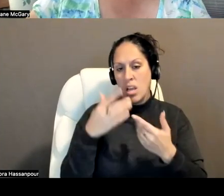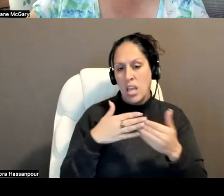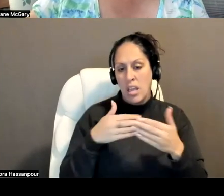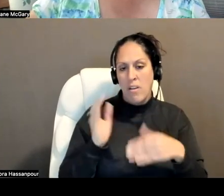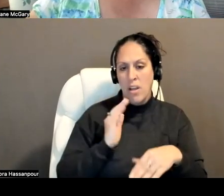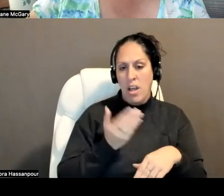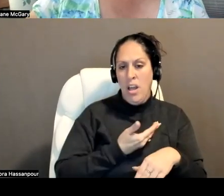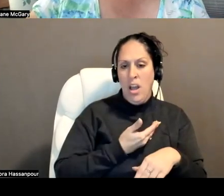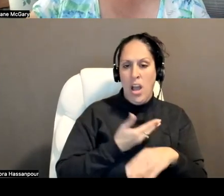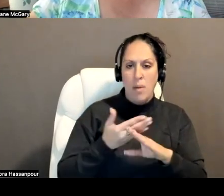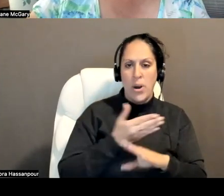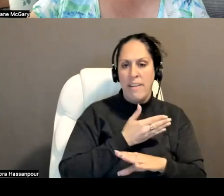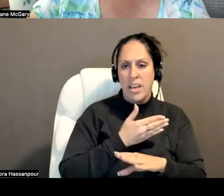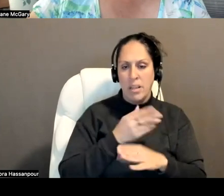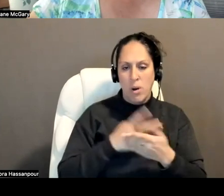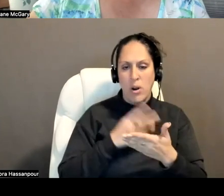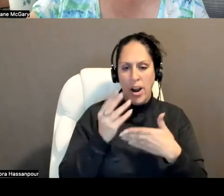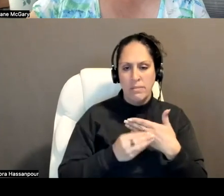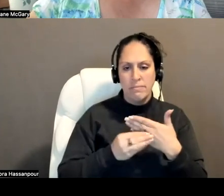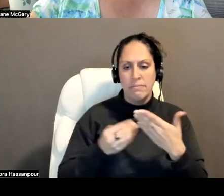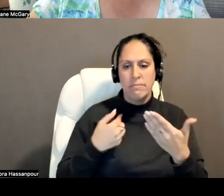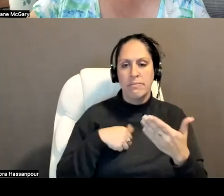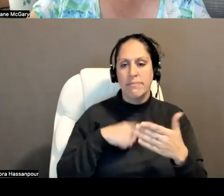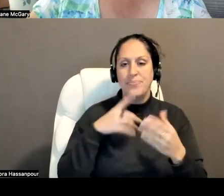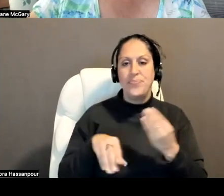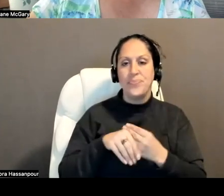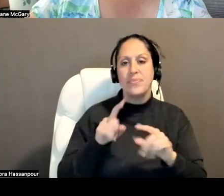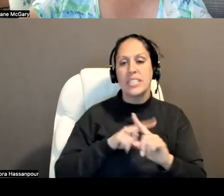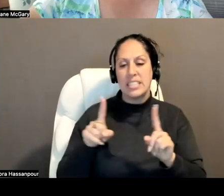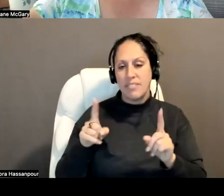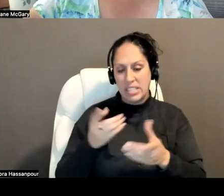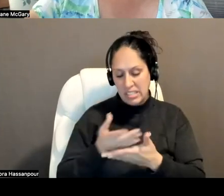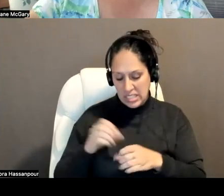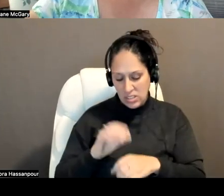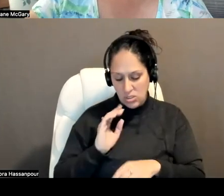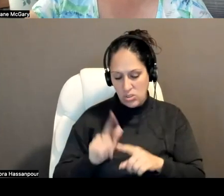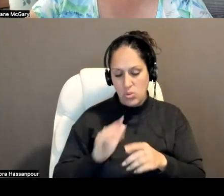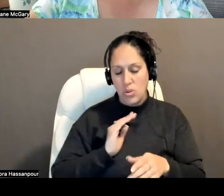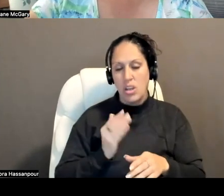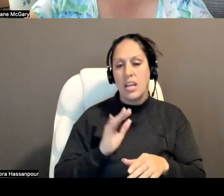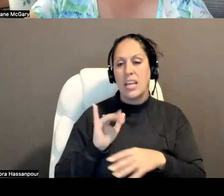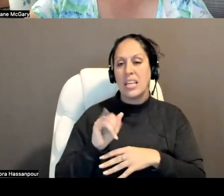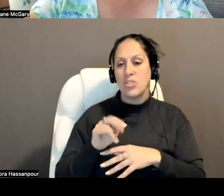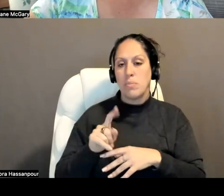previous programs, we would add different instruments into our, into the aroma, um,